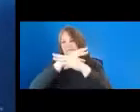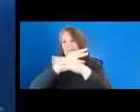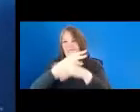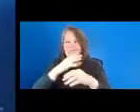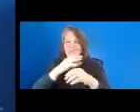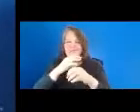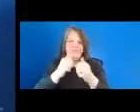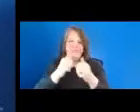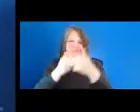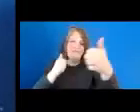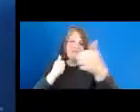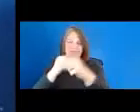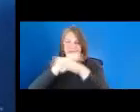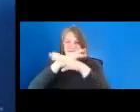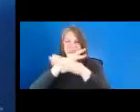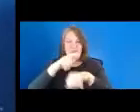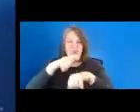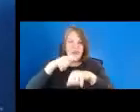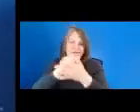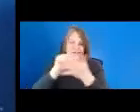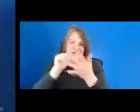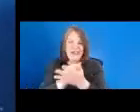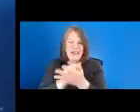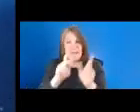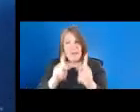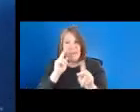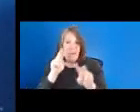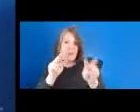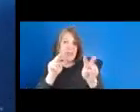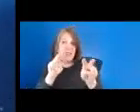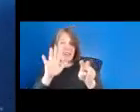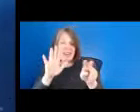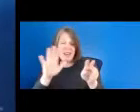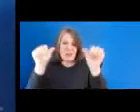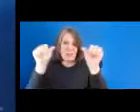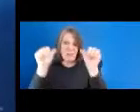16:36:14 will be looking at your poster long after the conference itself, and this gives